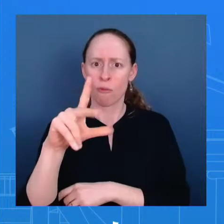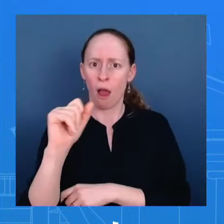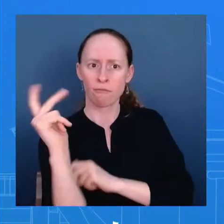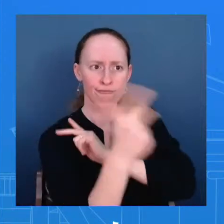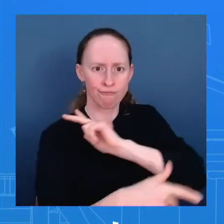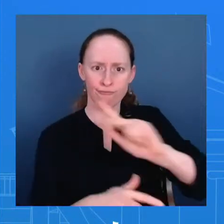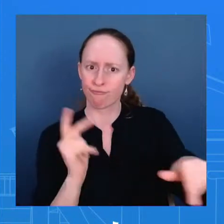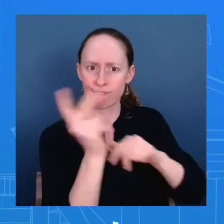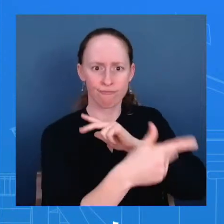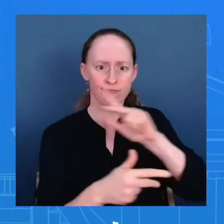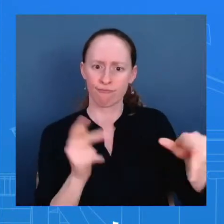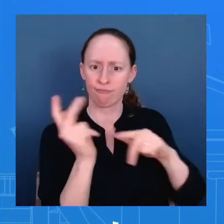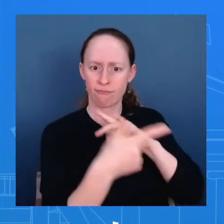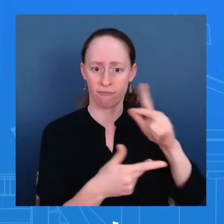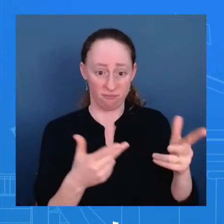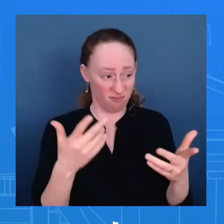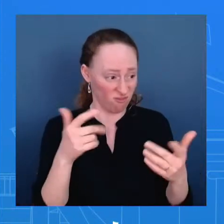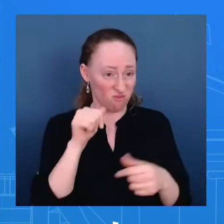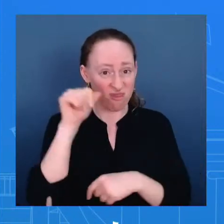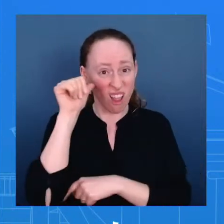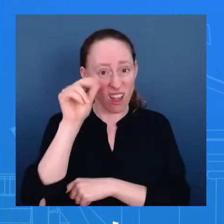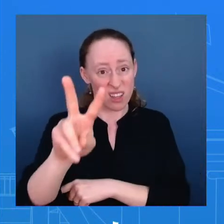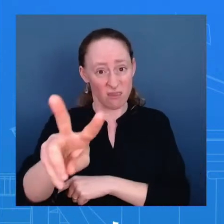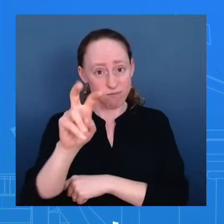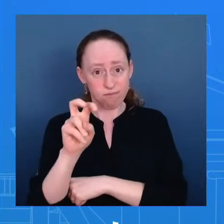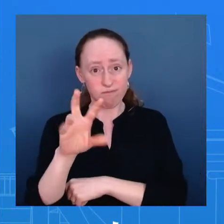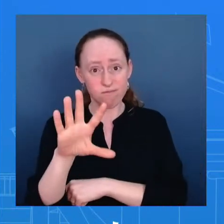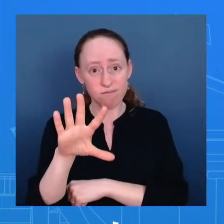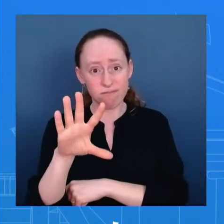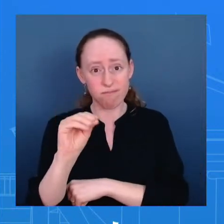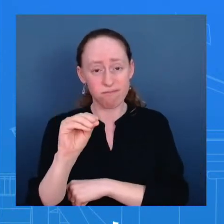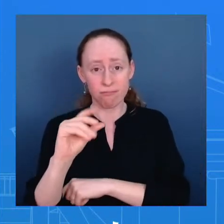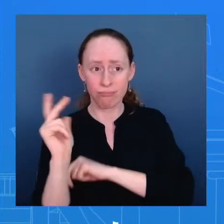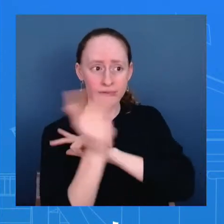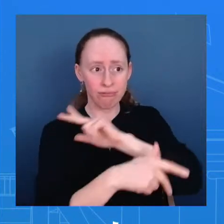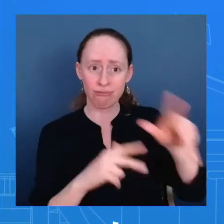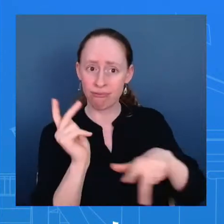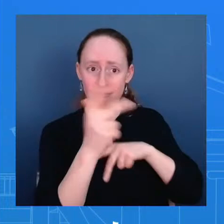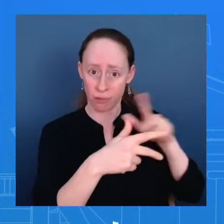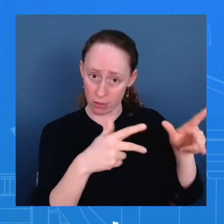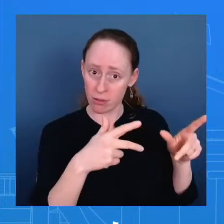both via Kerem Shalom -- so, that is open, so that is important, as you all know, in southern Gaza --